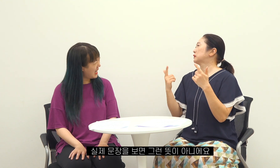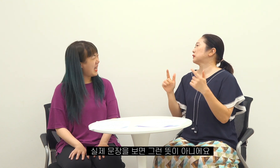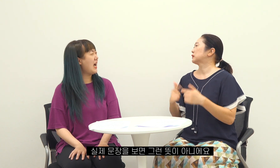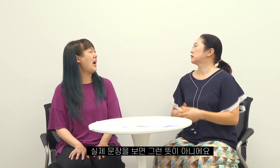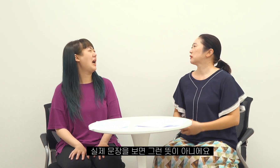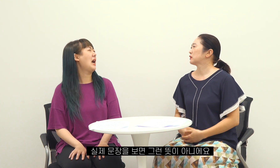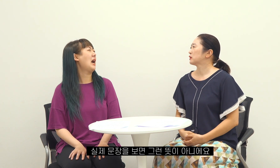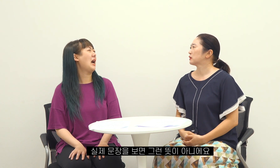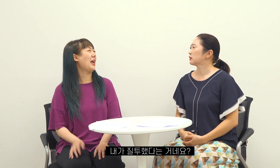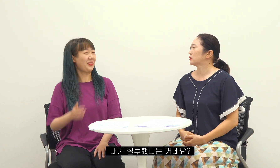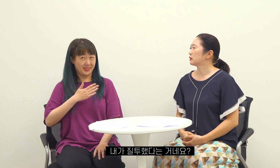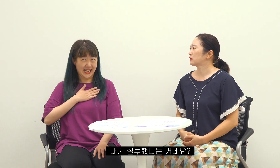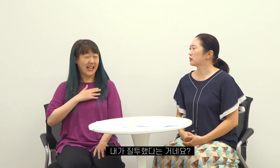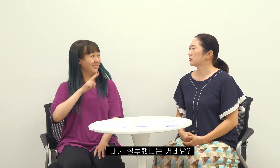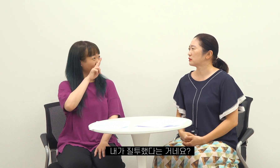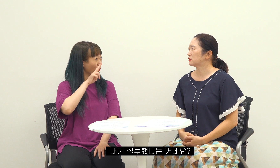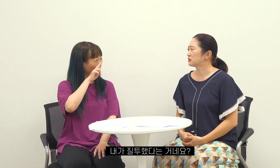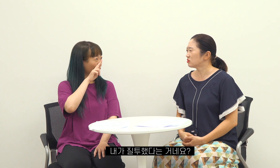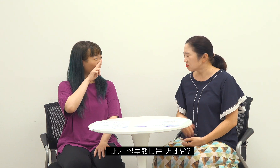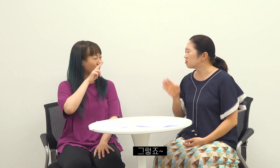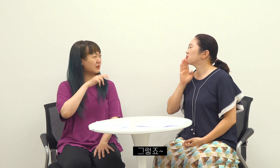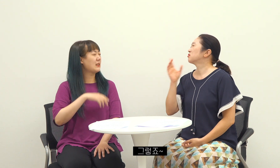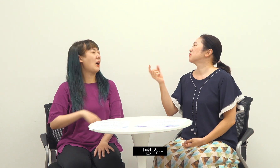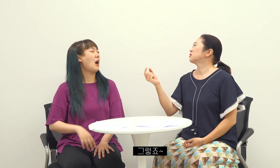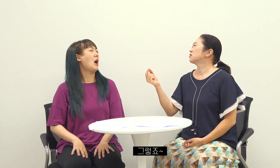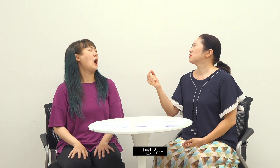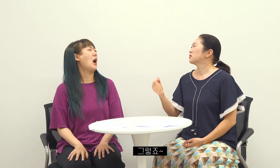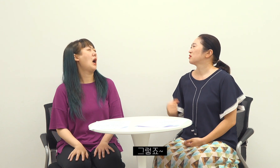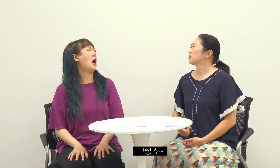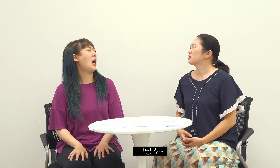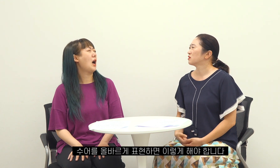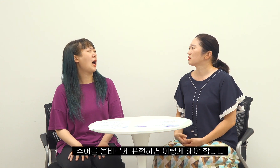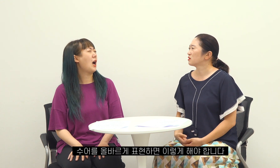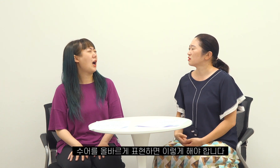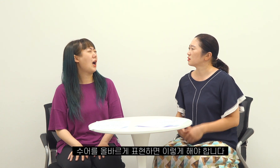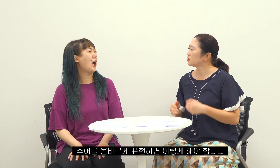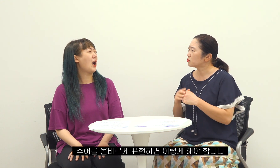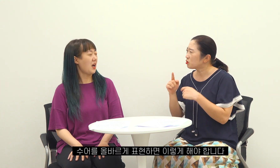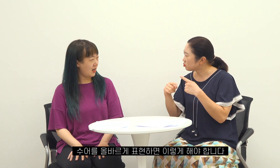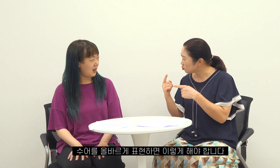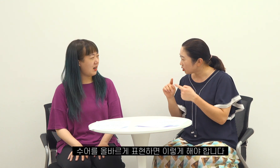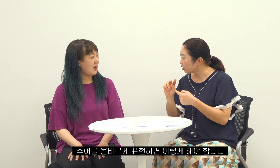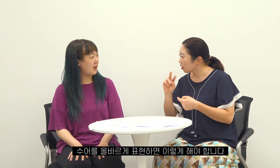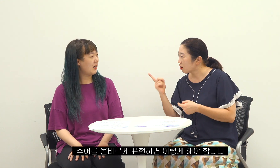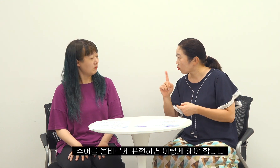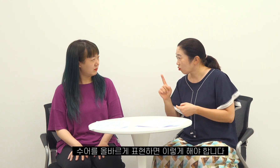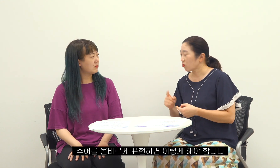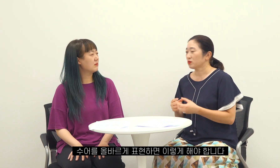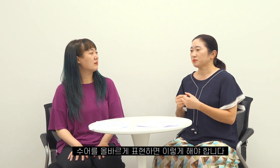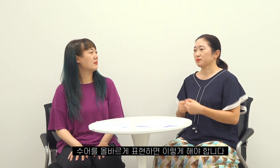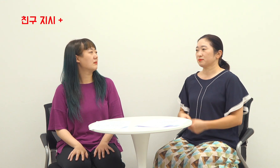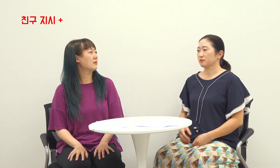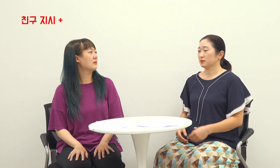but if you look at the actual sentence, it doesn’t mean that. Are you saying I was jealous? That's right~ If you express the sign language correctly, it should be like this.